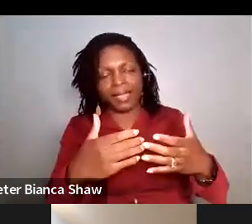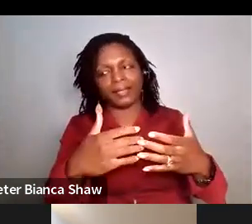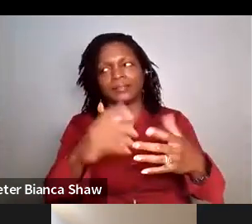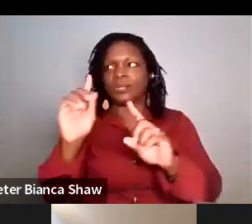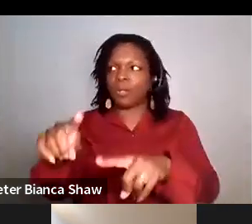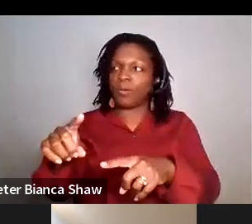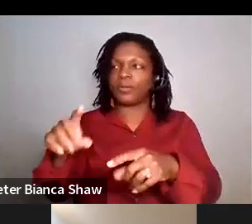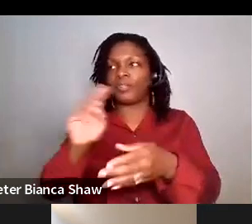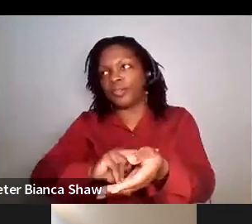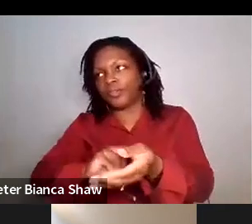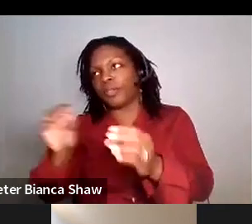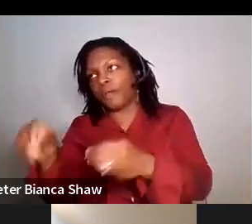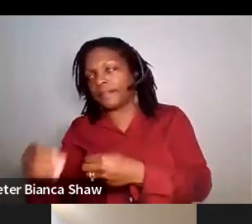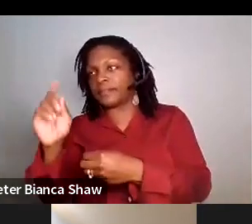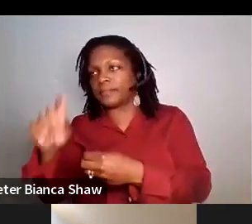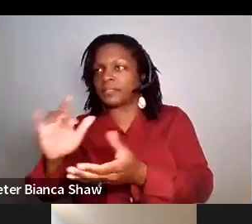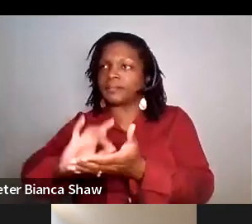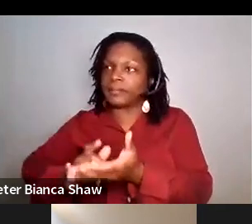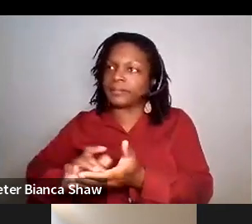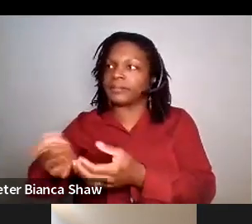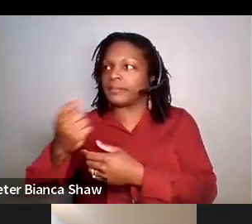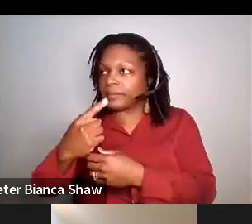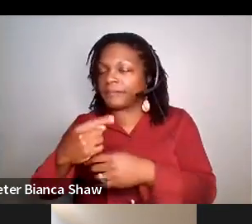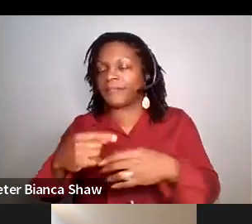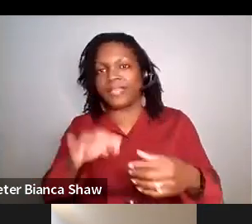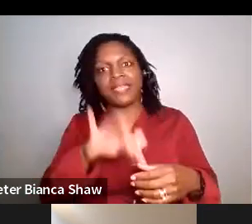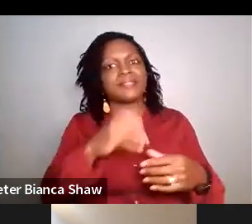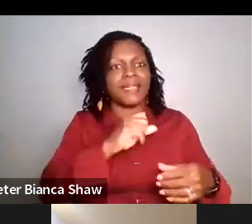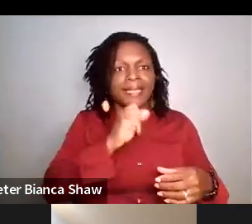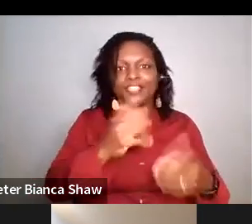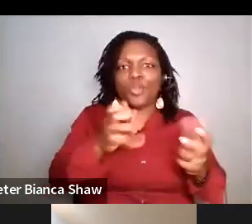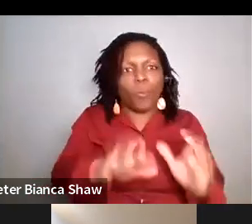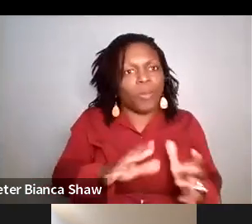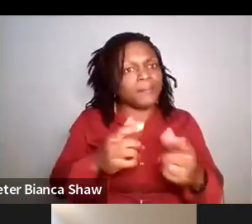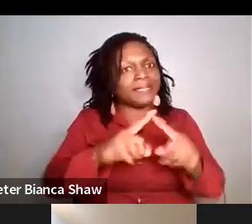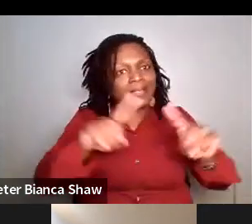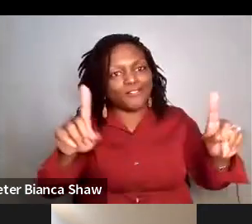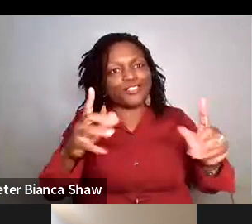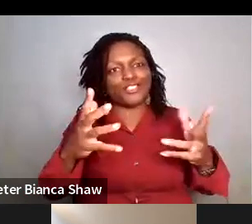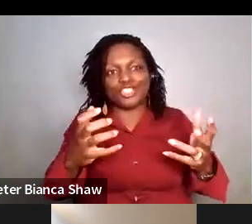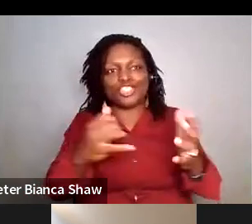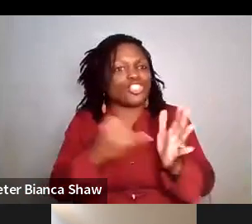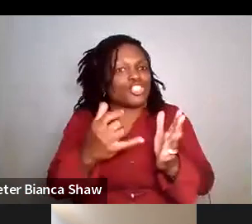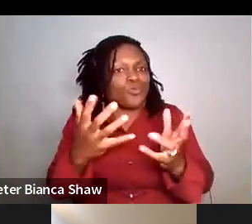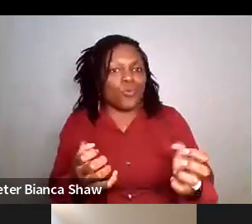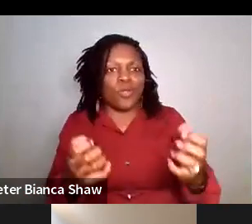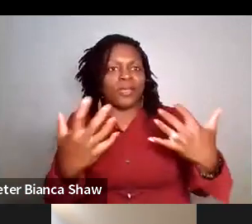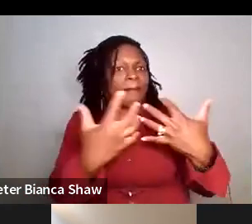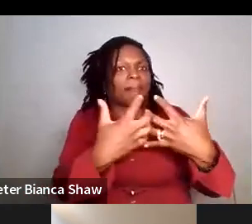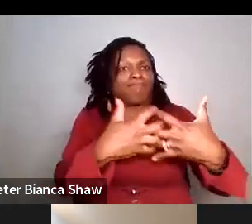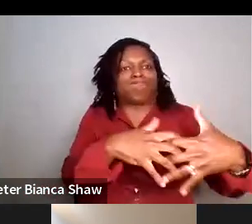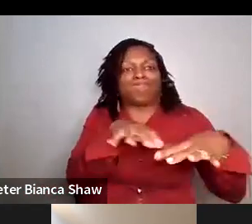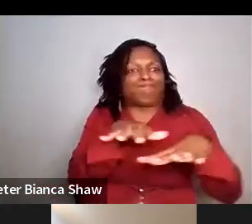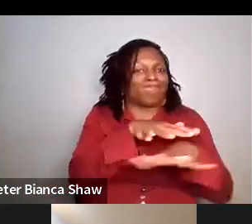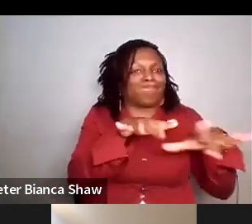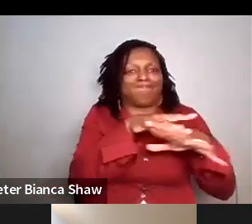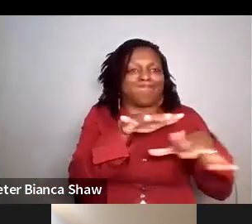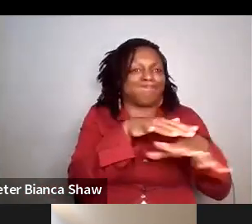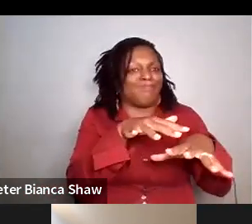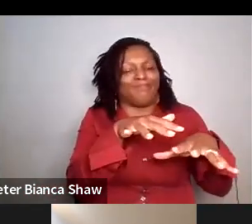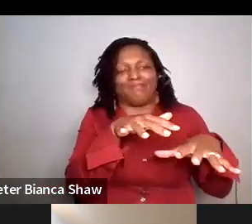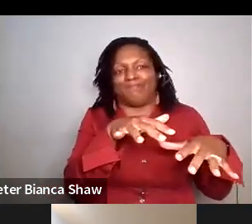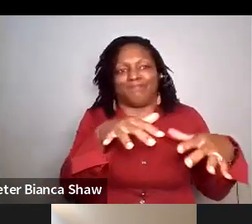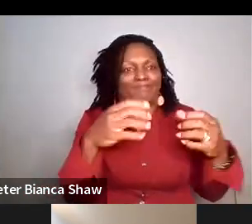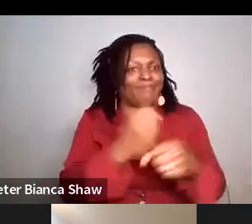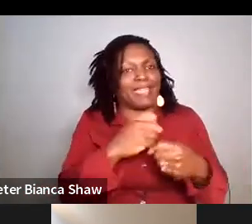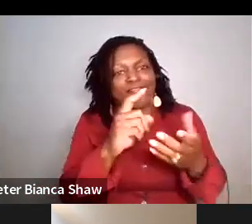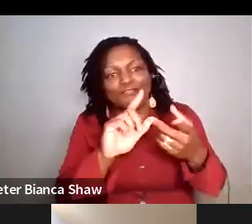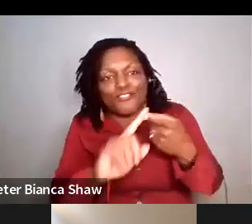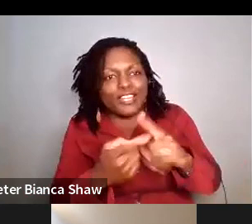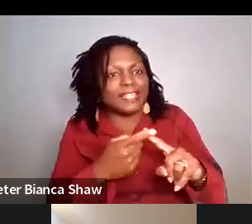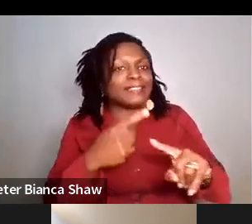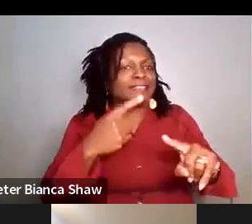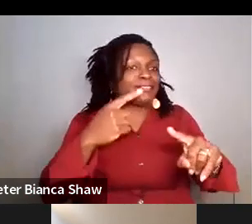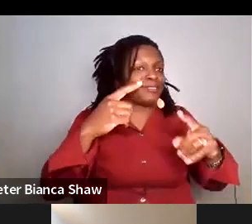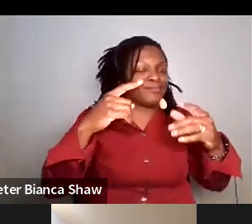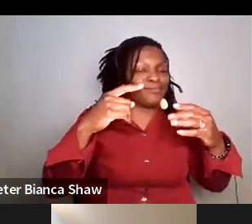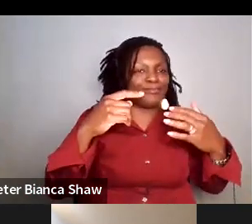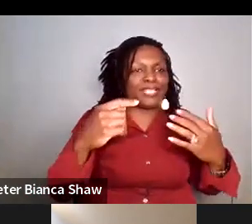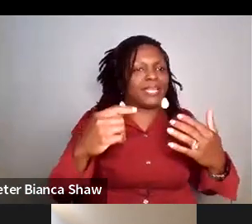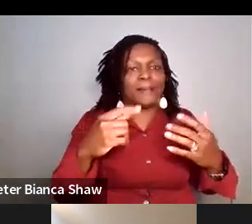It's like That's the age where you wanna not be different where you just wanna blend in and make friends and be like everyone else, and navigating that with that actually or disability that seems to almost you know Oh, and